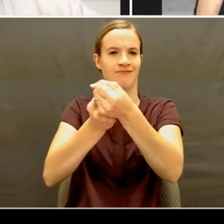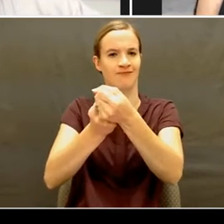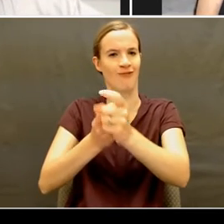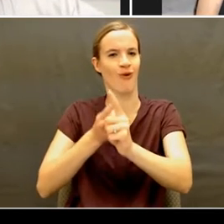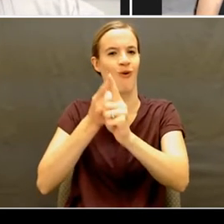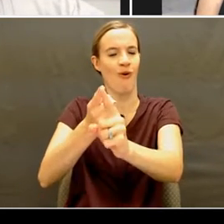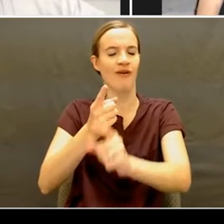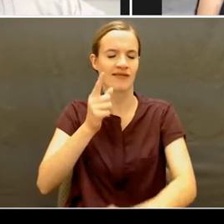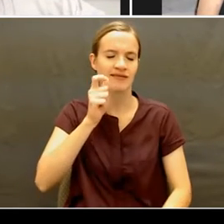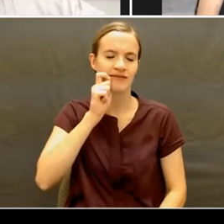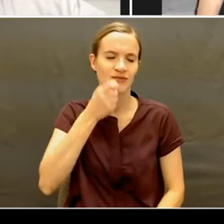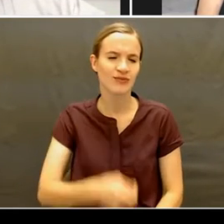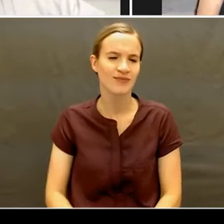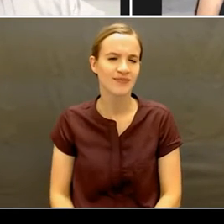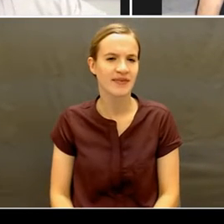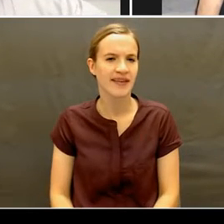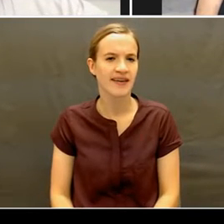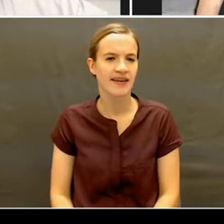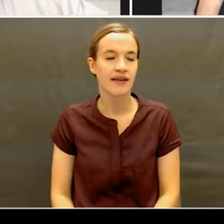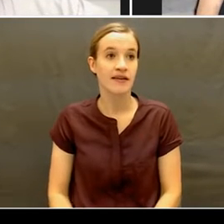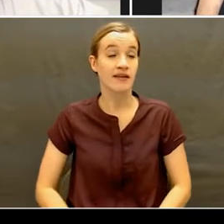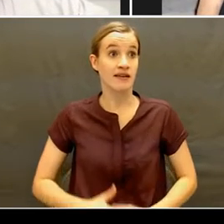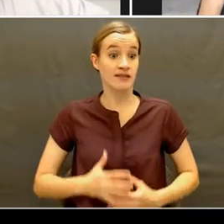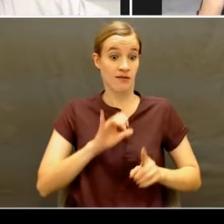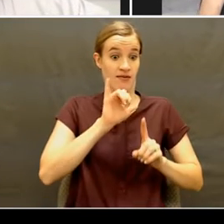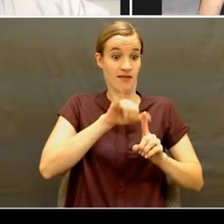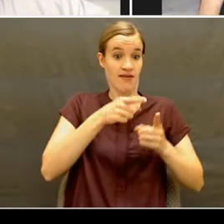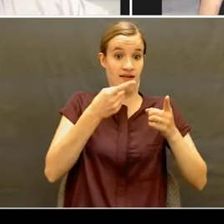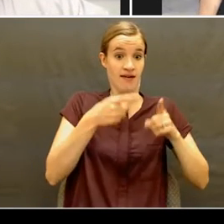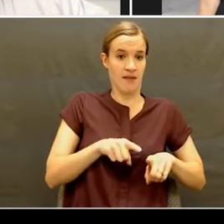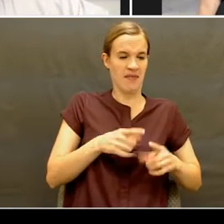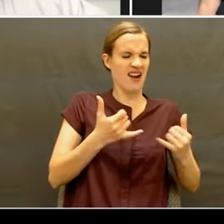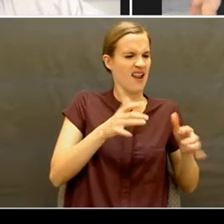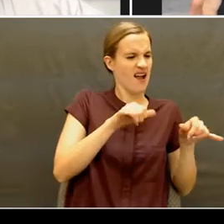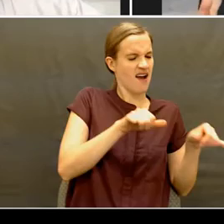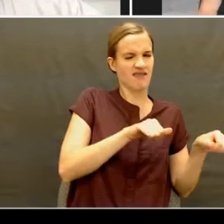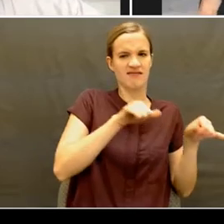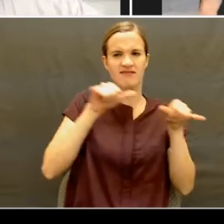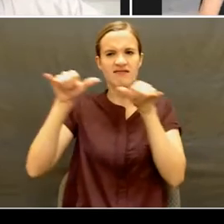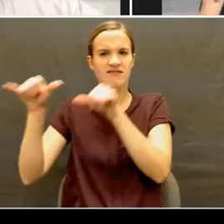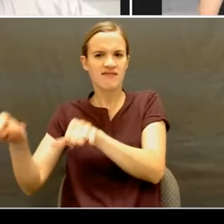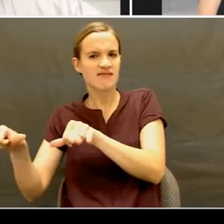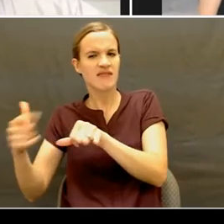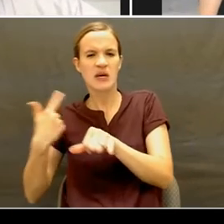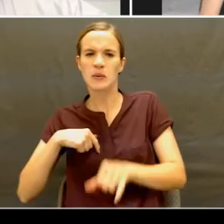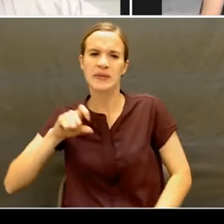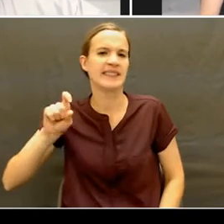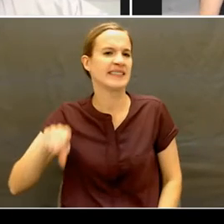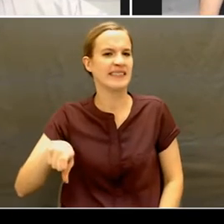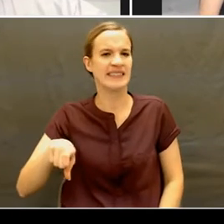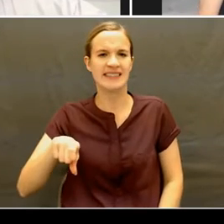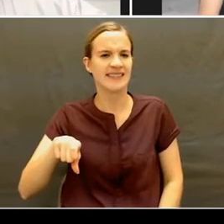you know, we have to we have to put that history out there because we need it today. We need that